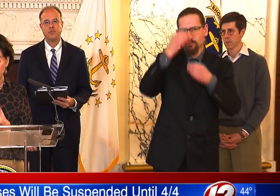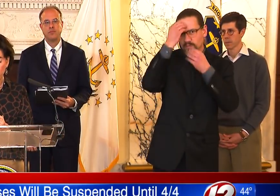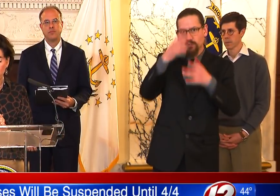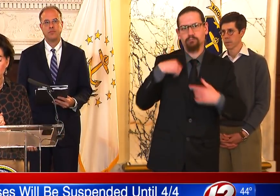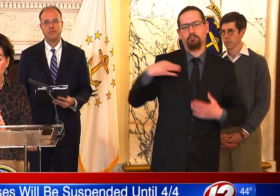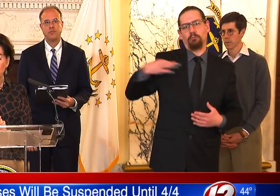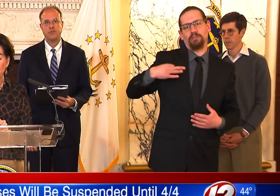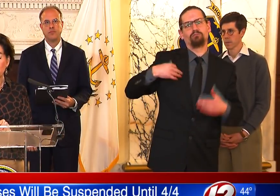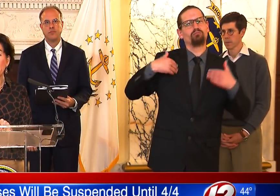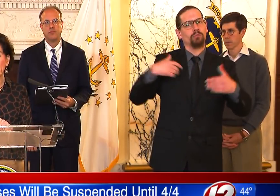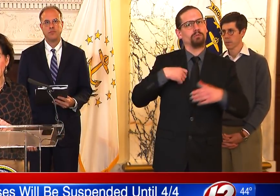CARE.COM\RI GIVE.